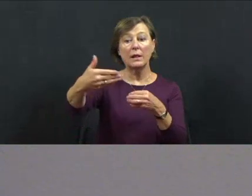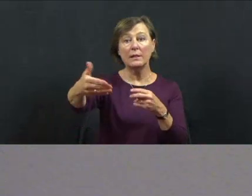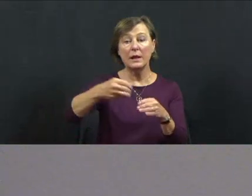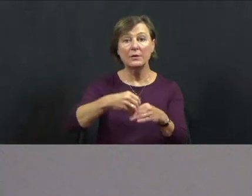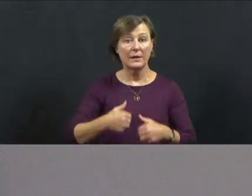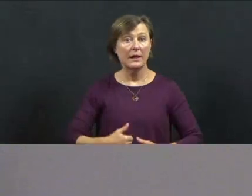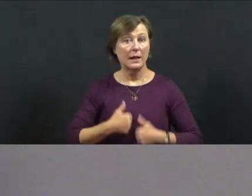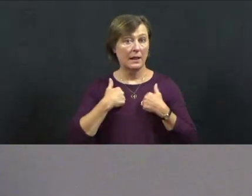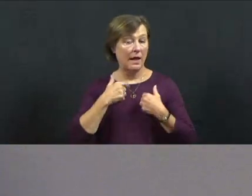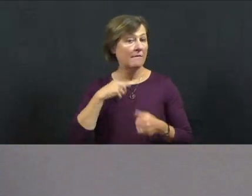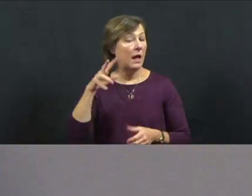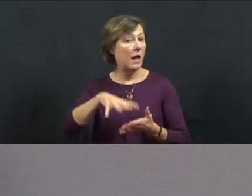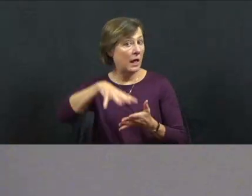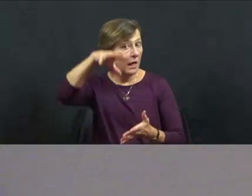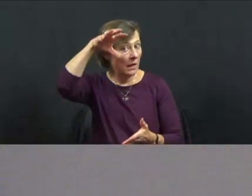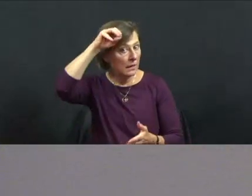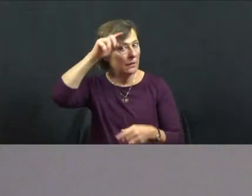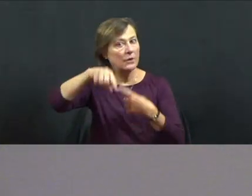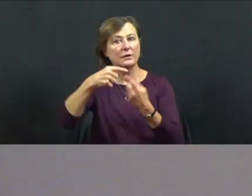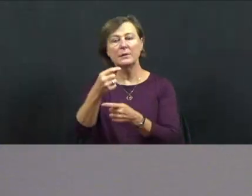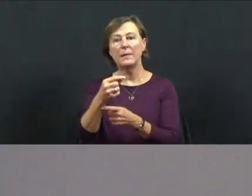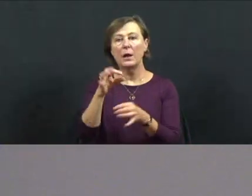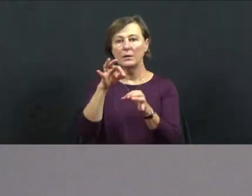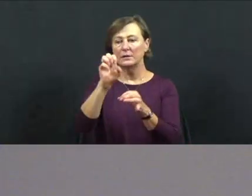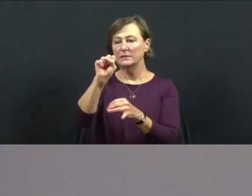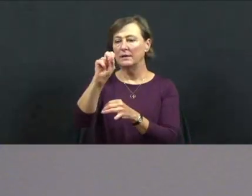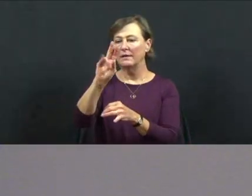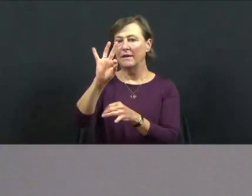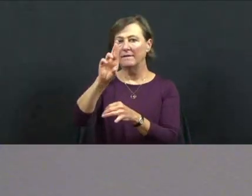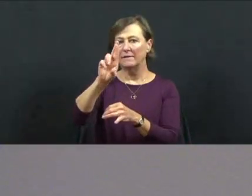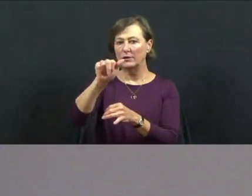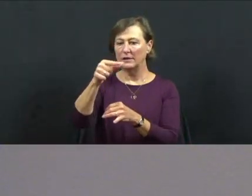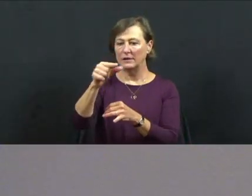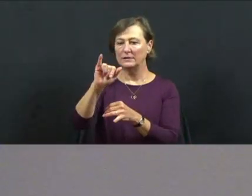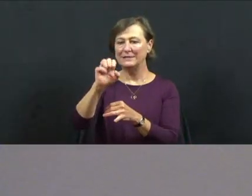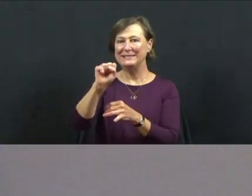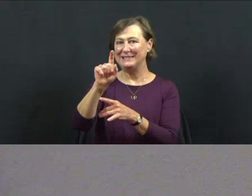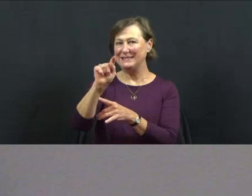I learned about-- the suffragists. I learned that in 1848, a